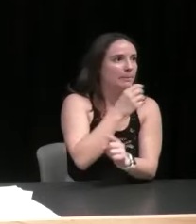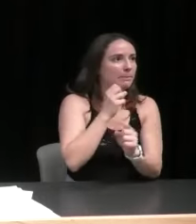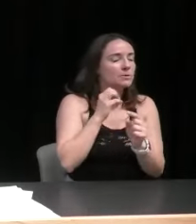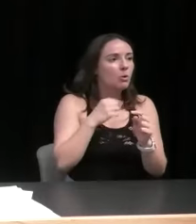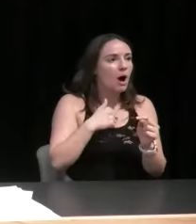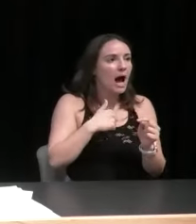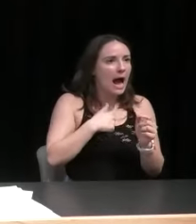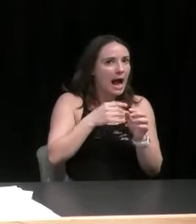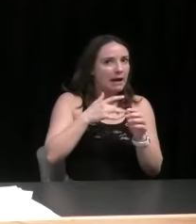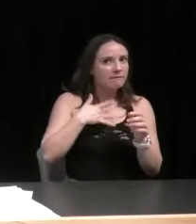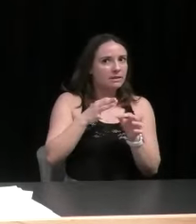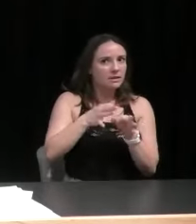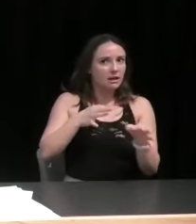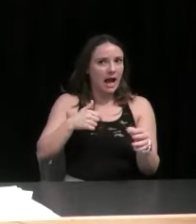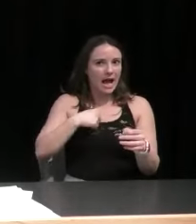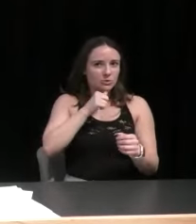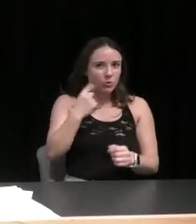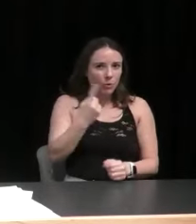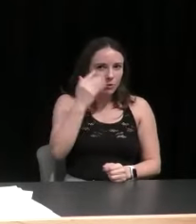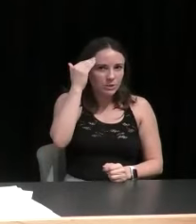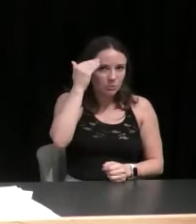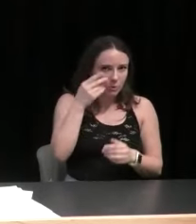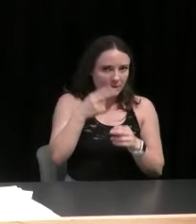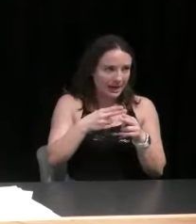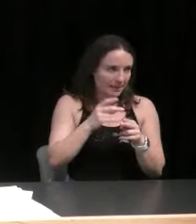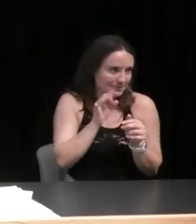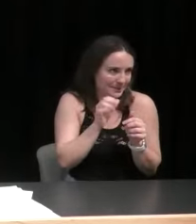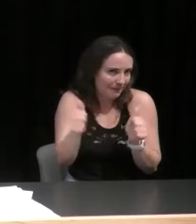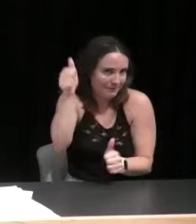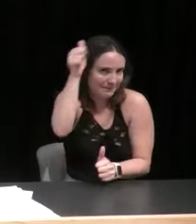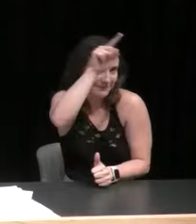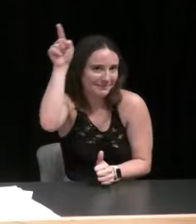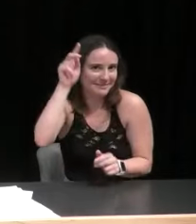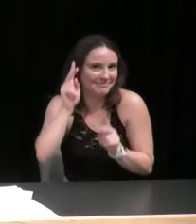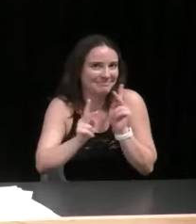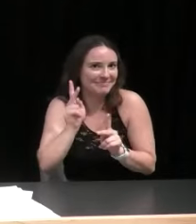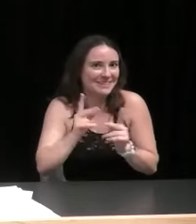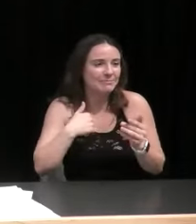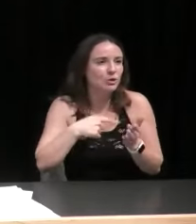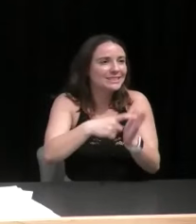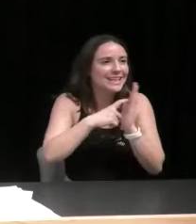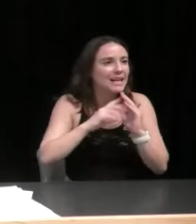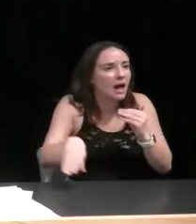talking I can't put the face to that name so I don't always know the names of the people that are